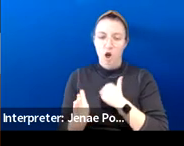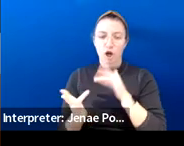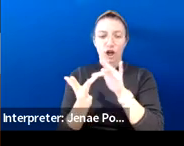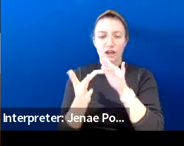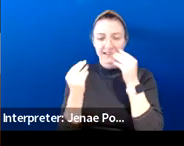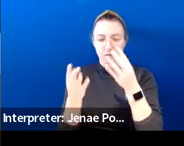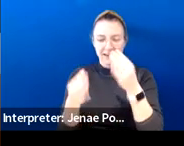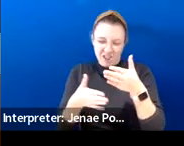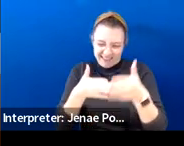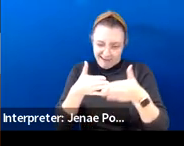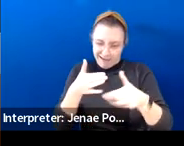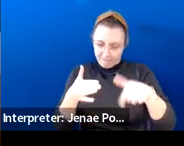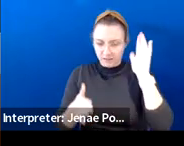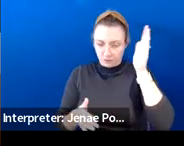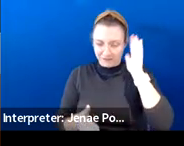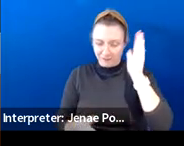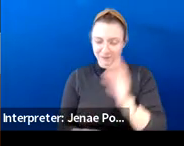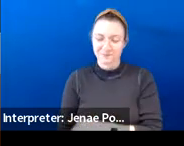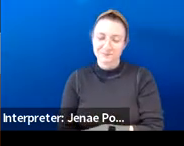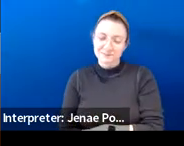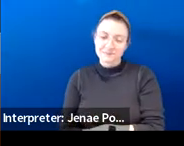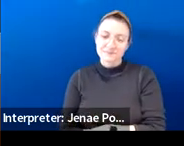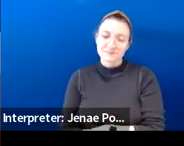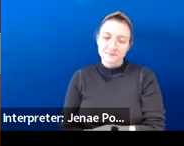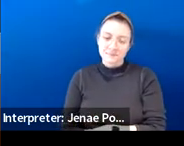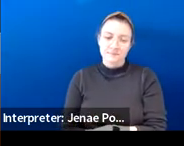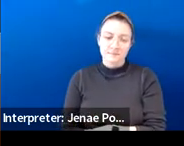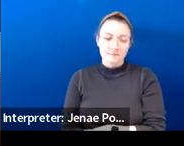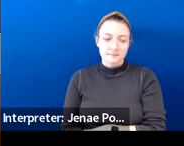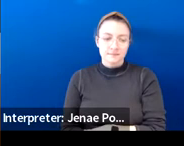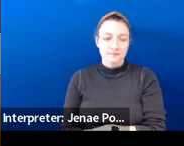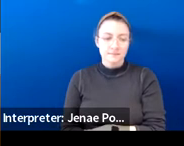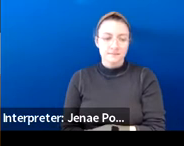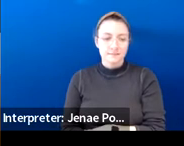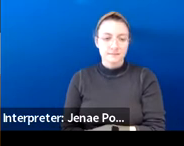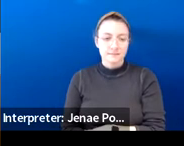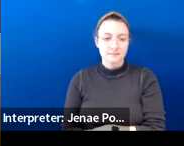at the end of this presentation. So now